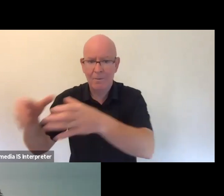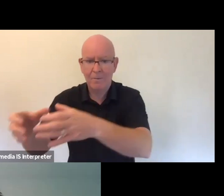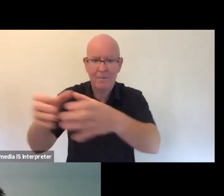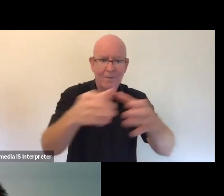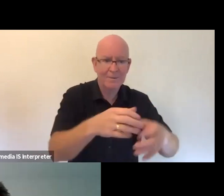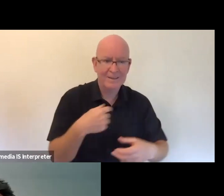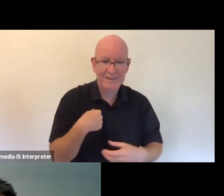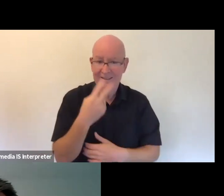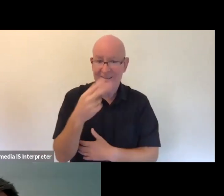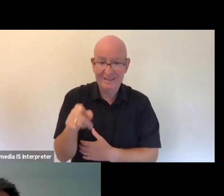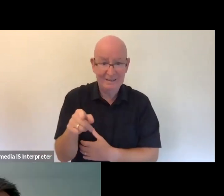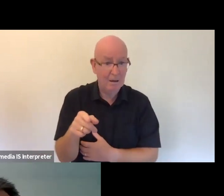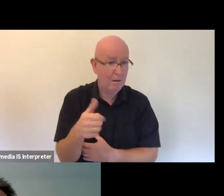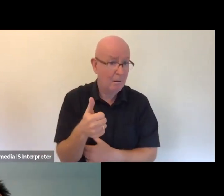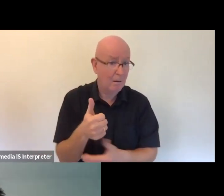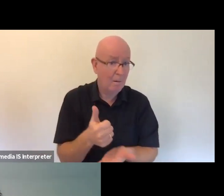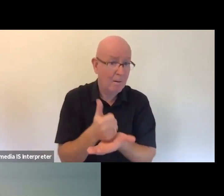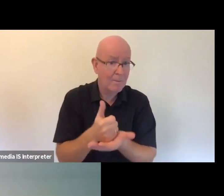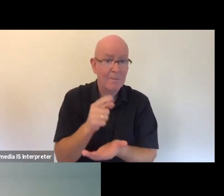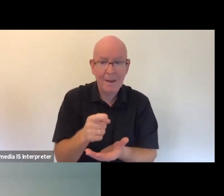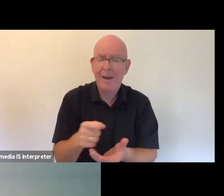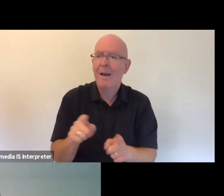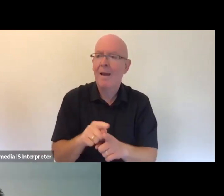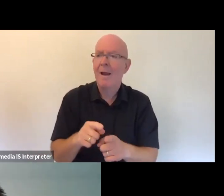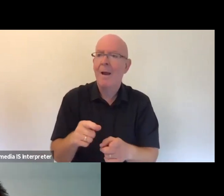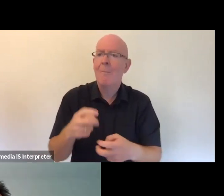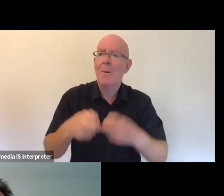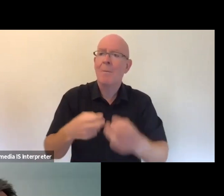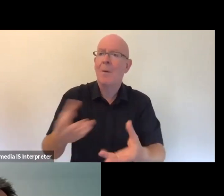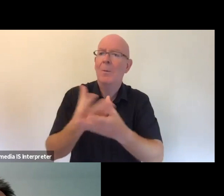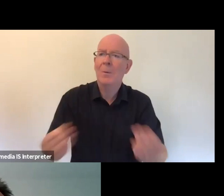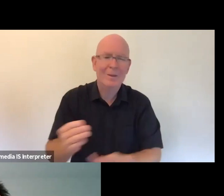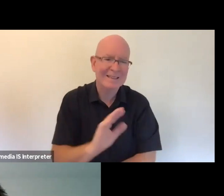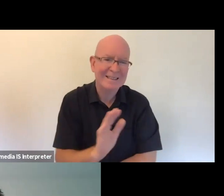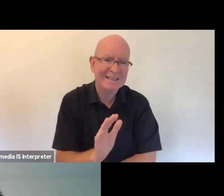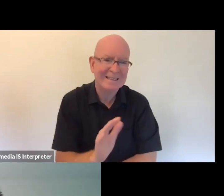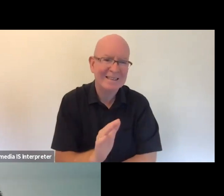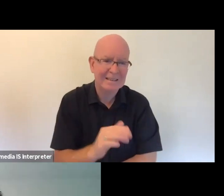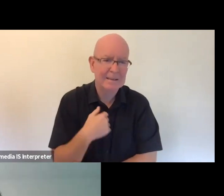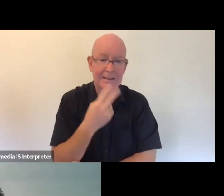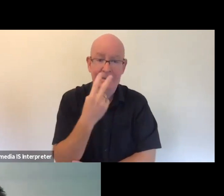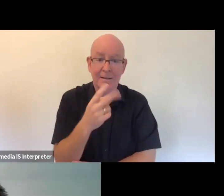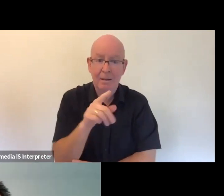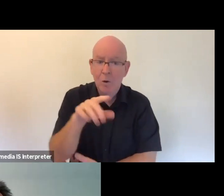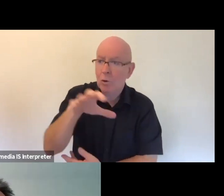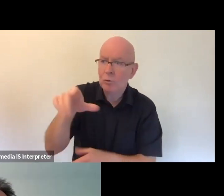with adequate instruments and tools can carry out basic disability assessment and identify a lot of people.